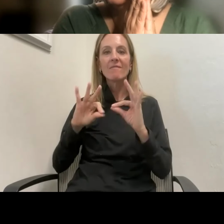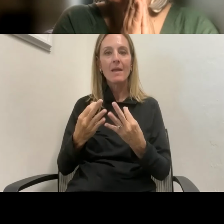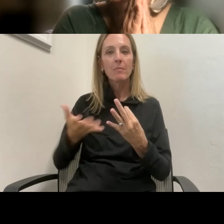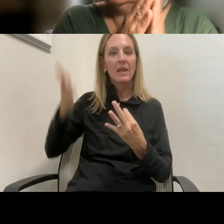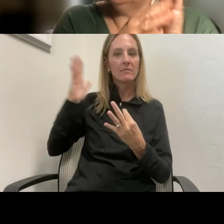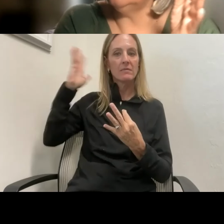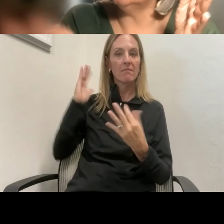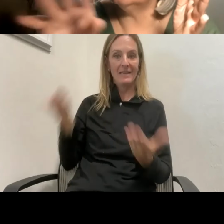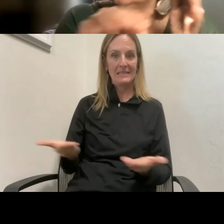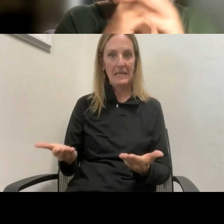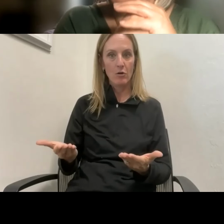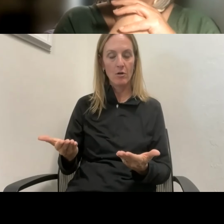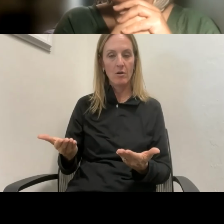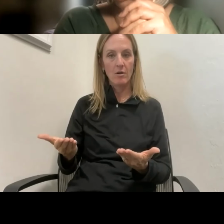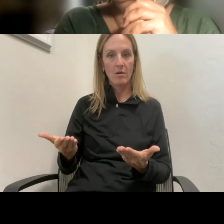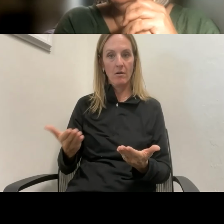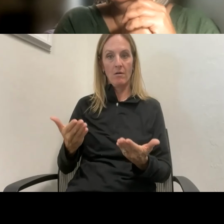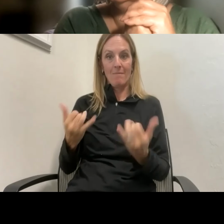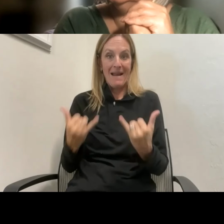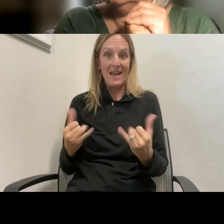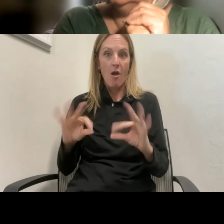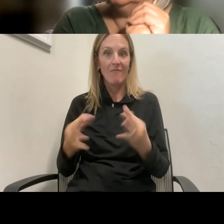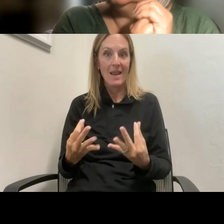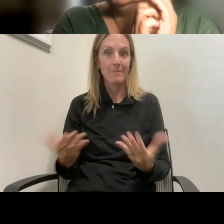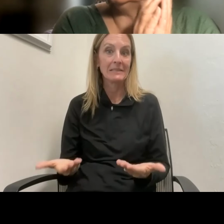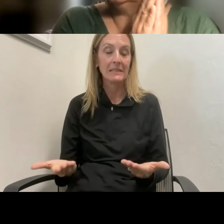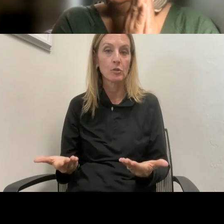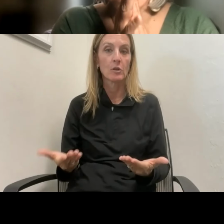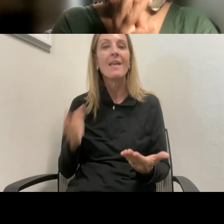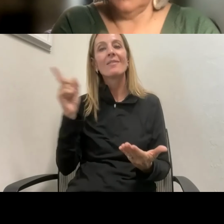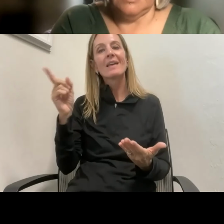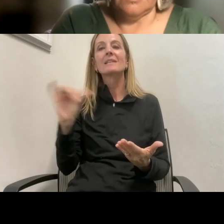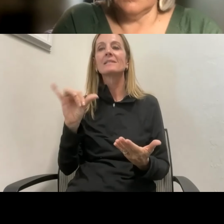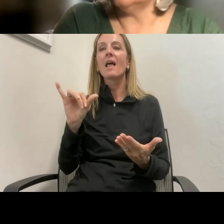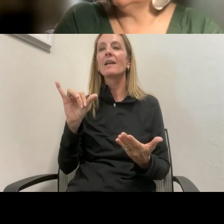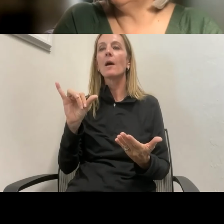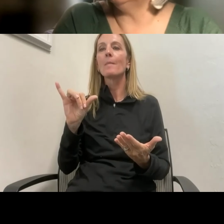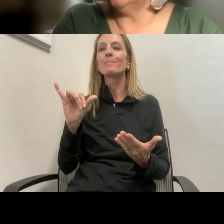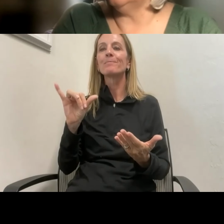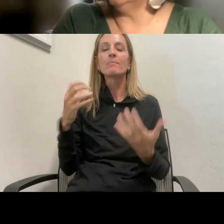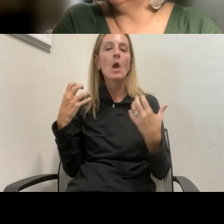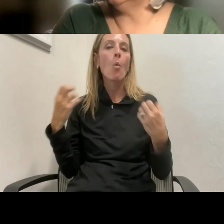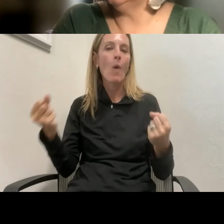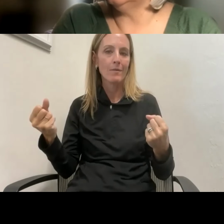And so our wellness, this is like a wellness model and so it's a simple way of seeing